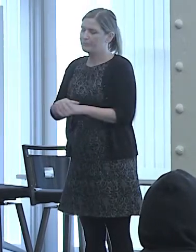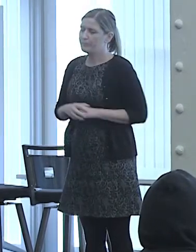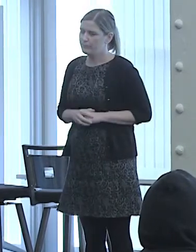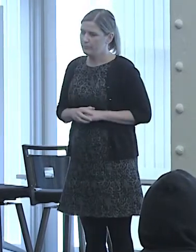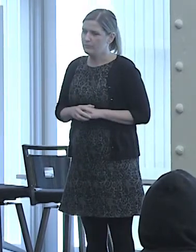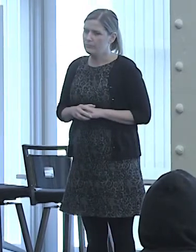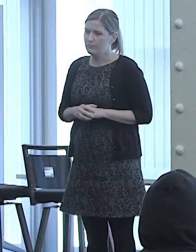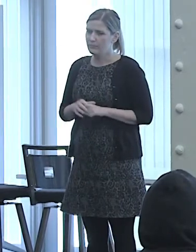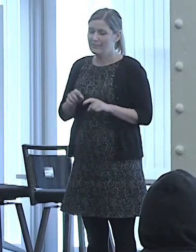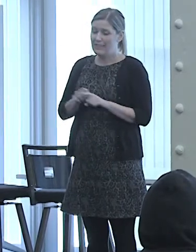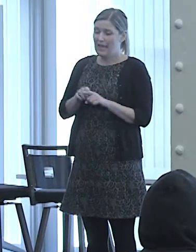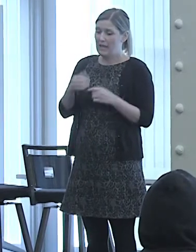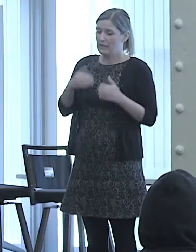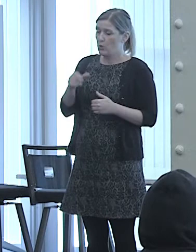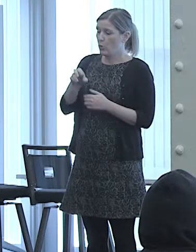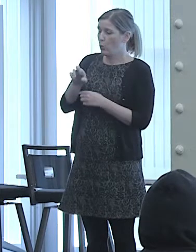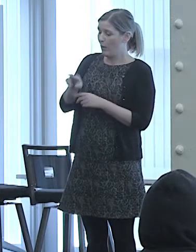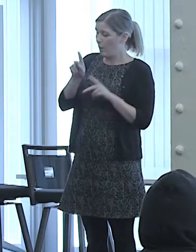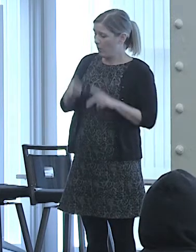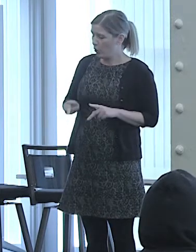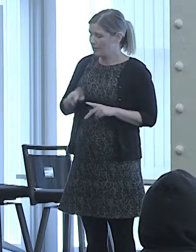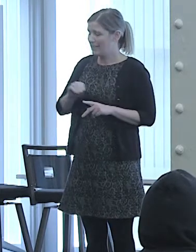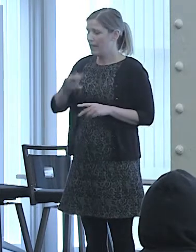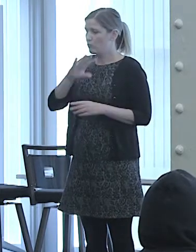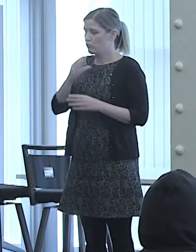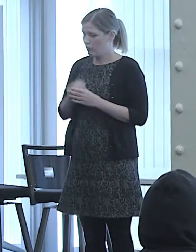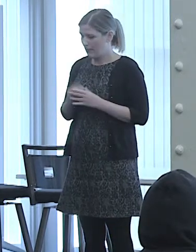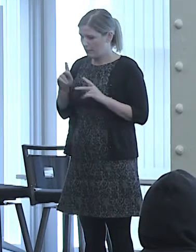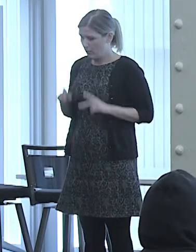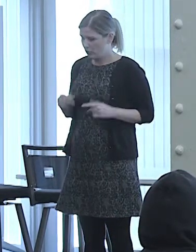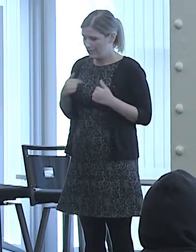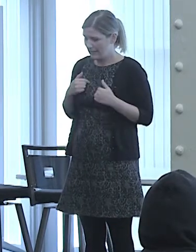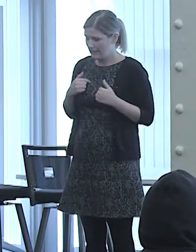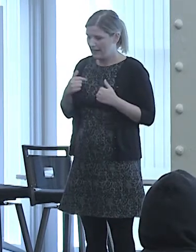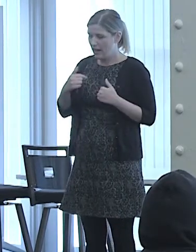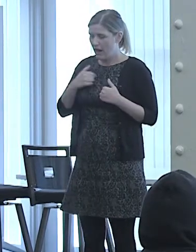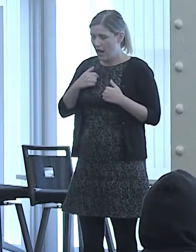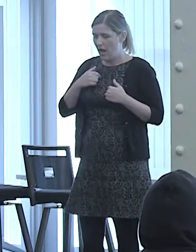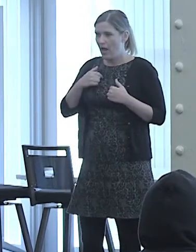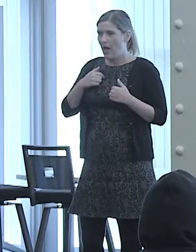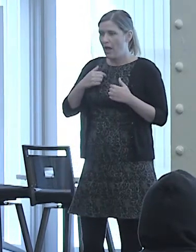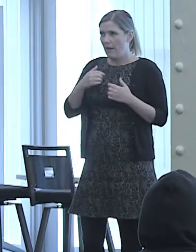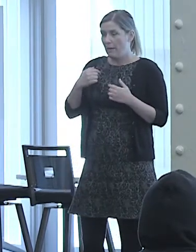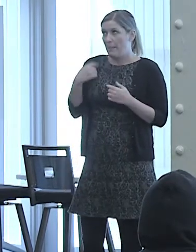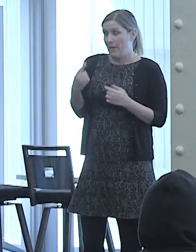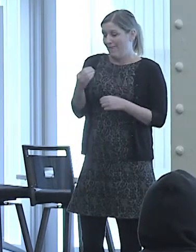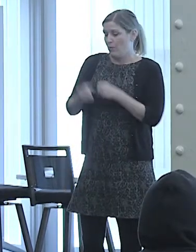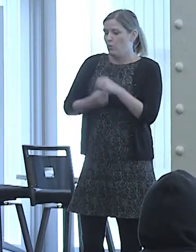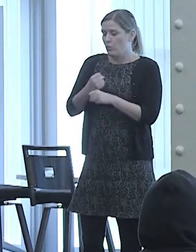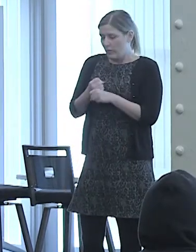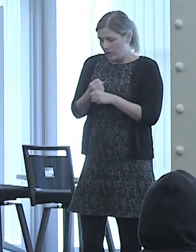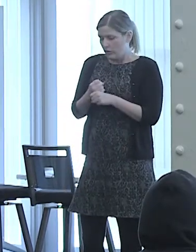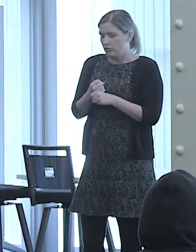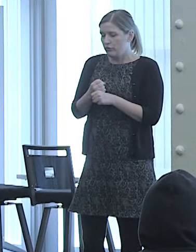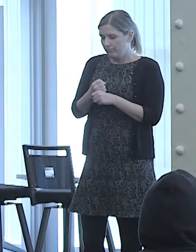As a queer person and as a trans person, I've spent a lot of time in the last couple of years coming